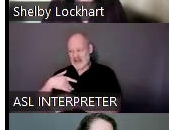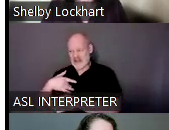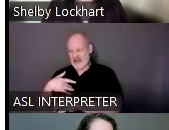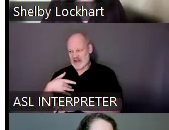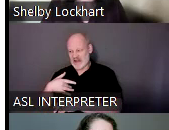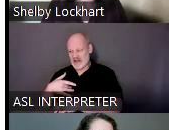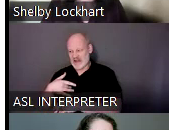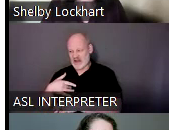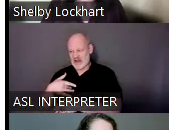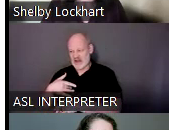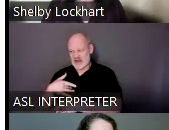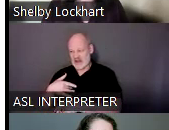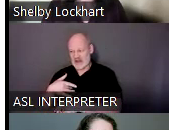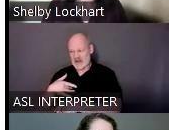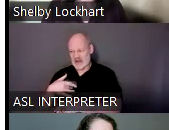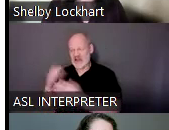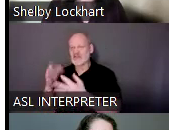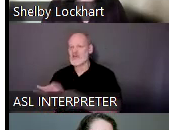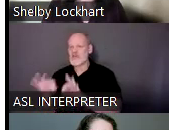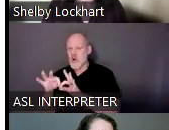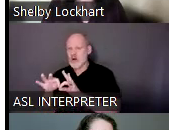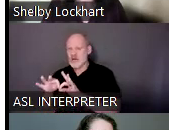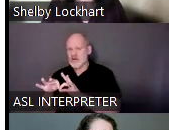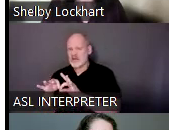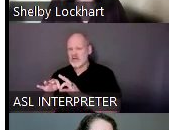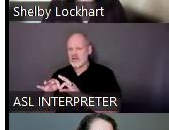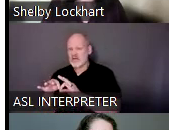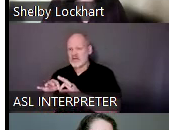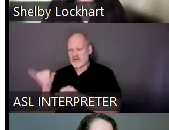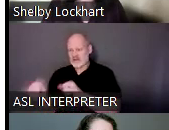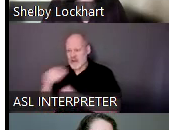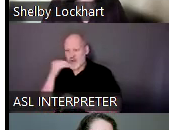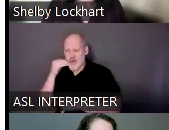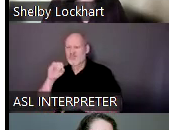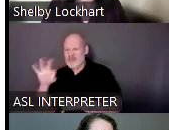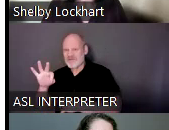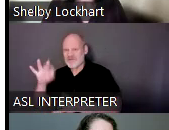school when sick? Yeah to avoid the impact on other students in stuff, yeah,